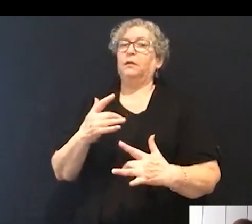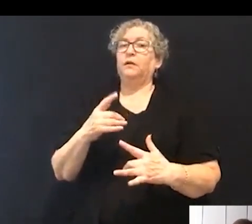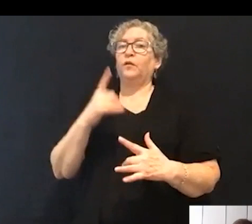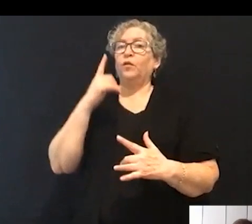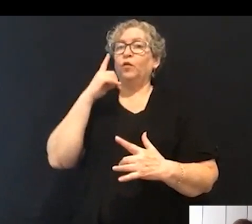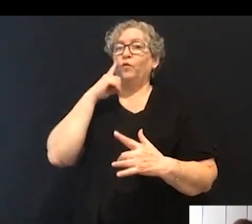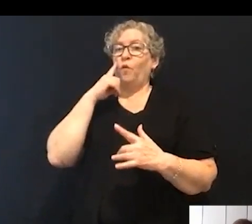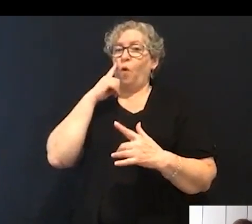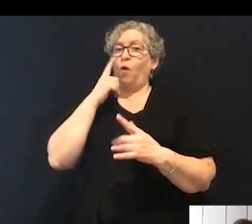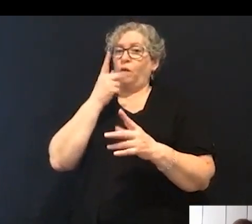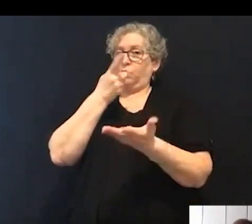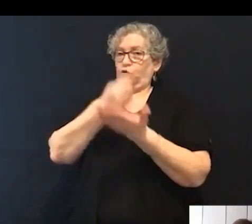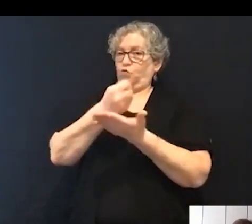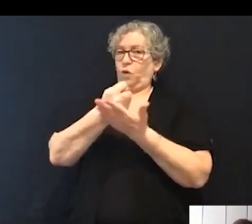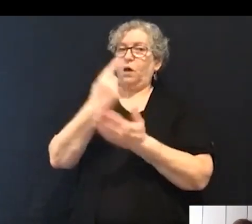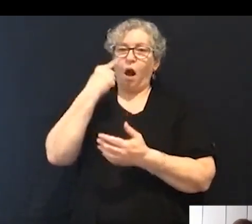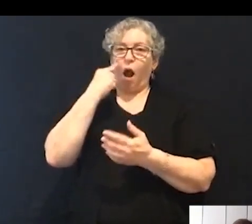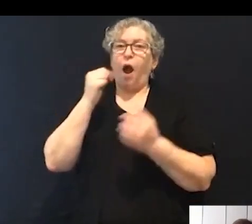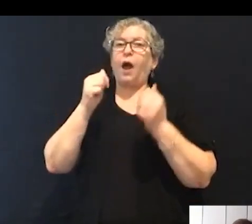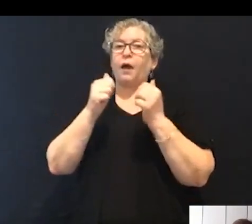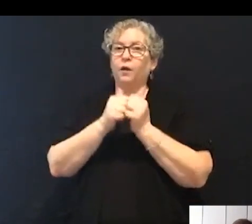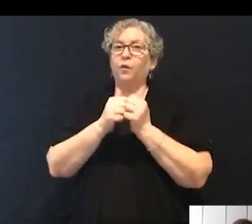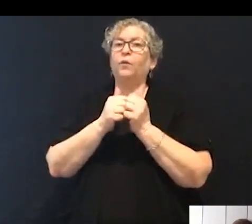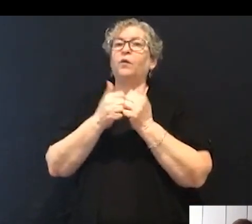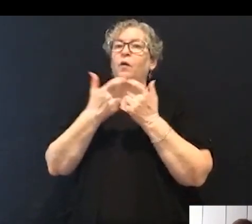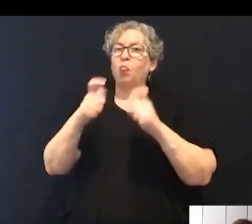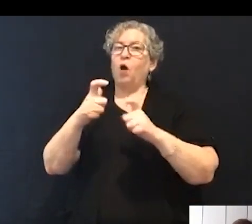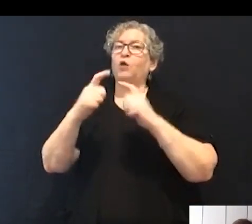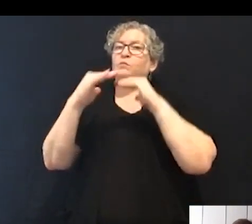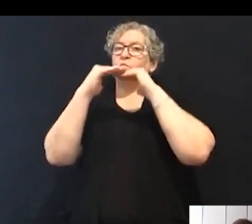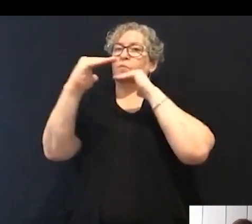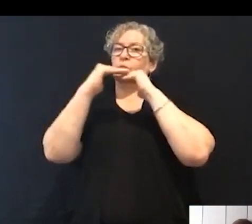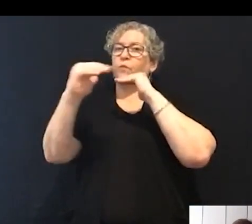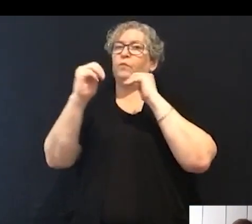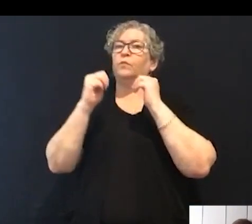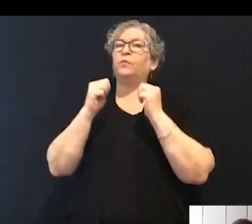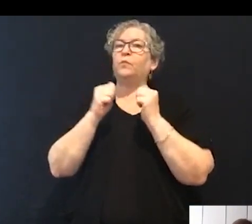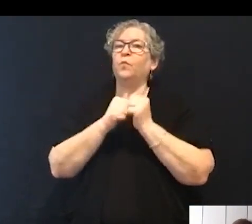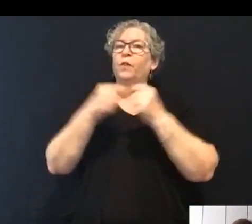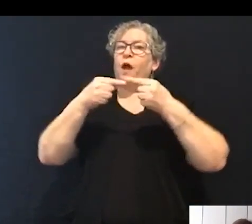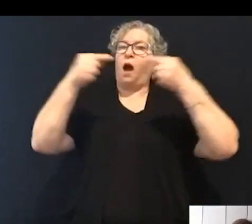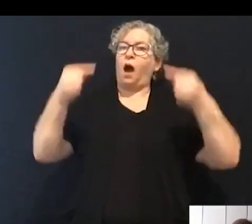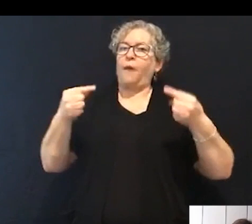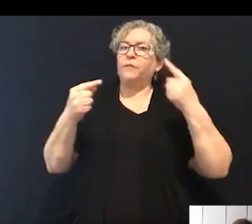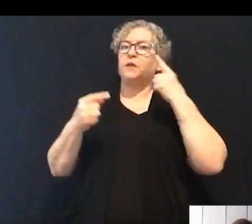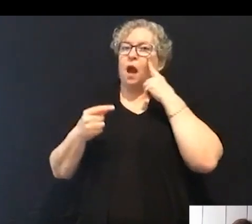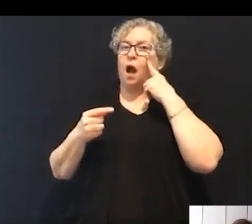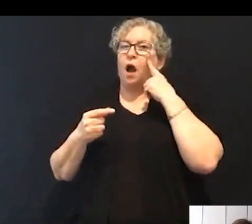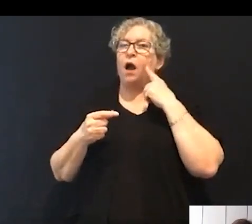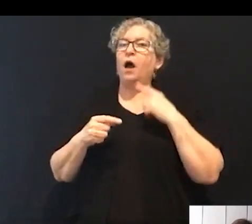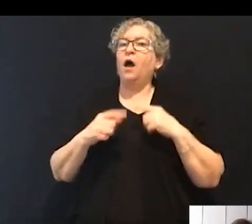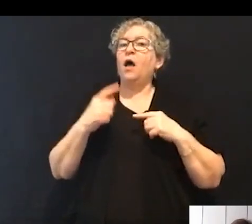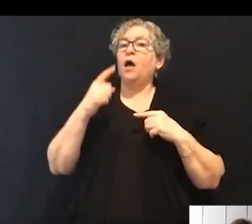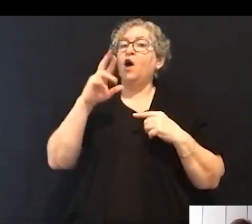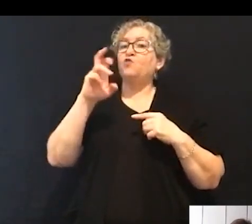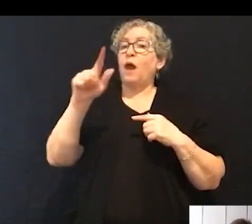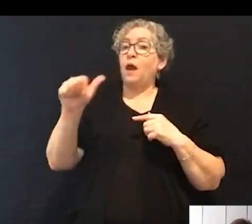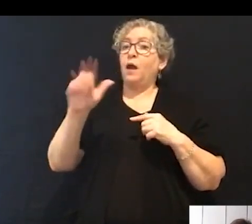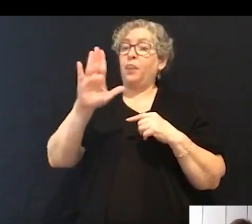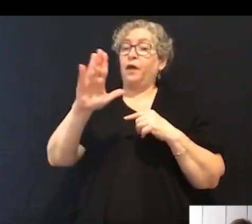with largly stability in the contralateral eye. The retinal structure as measured by the EZ